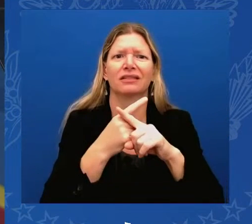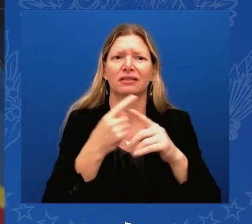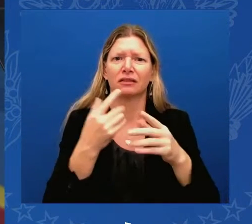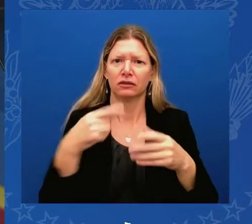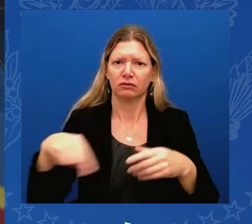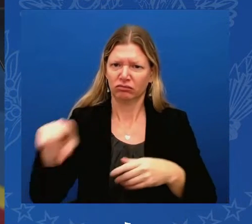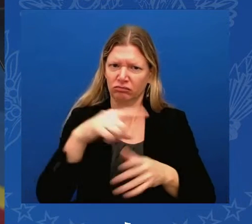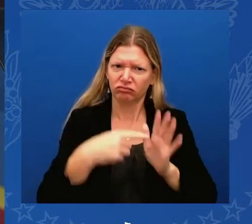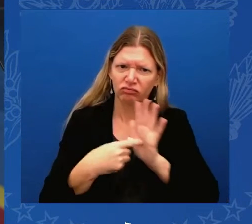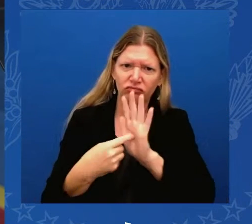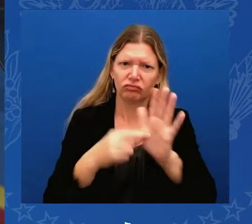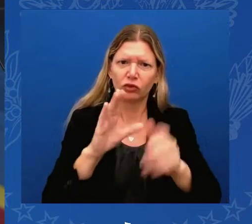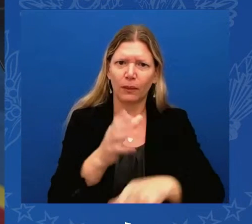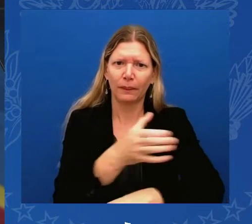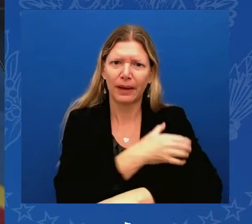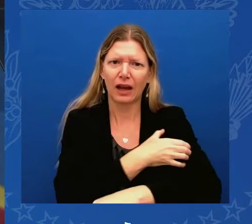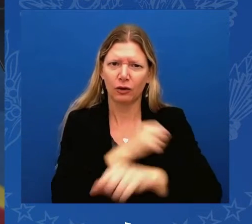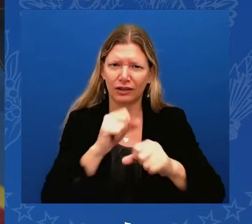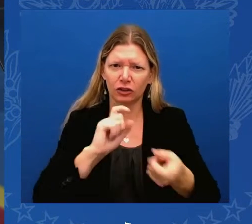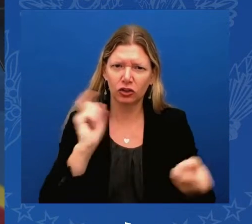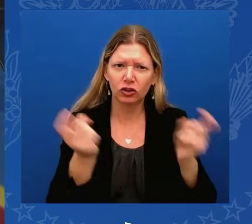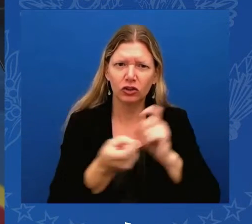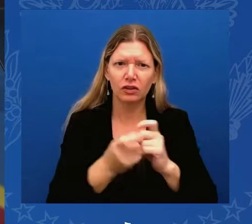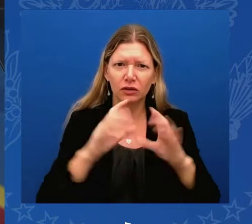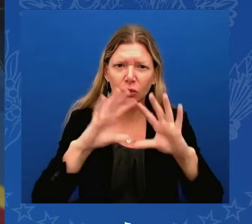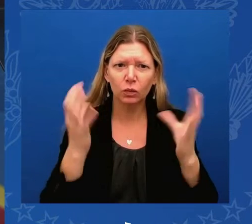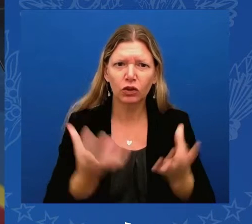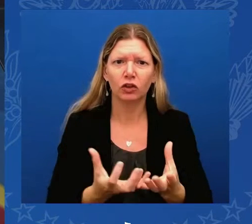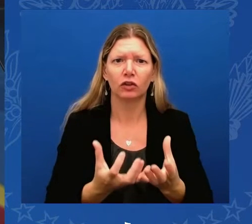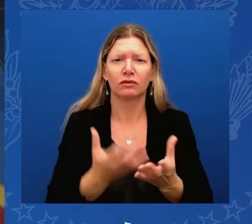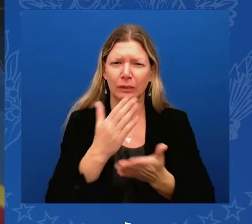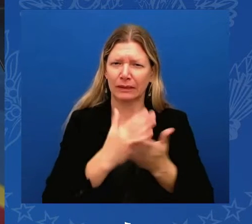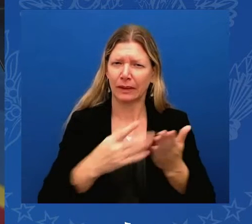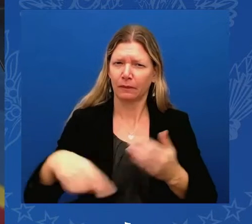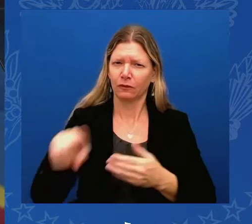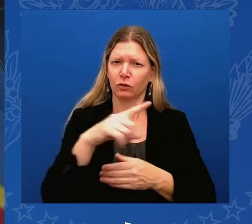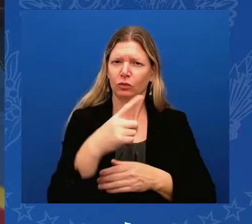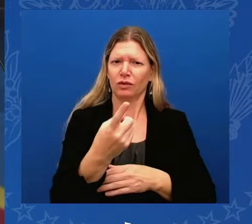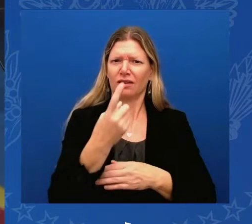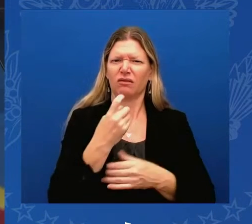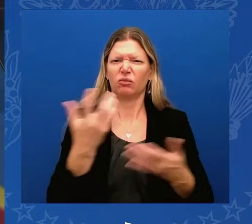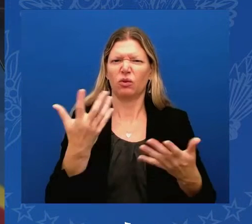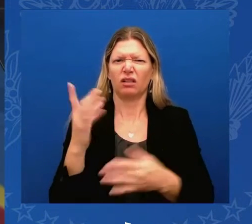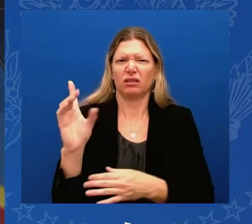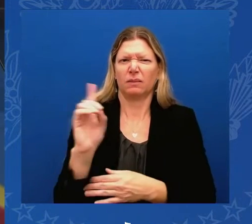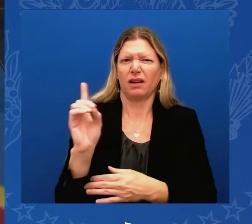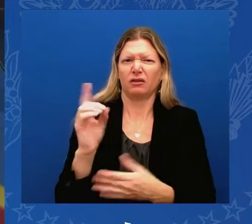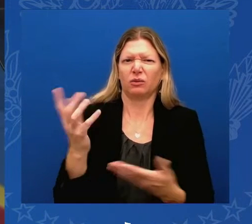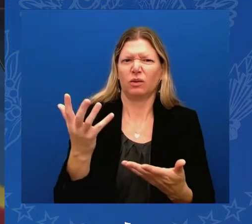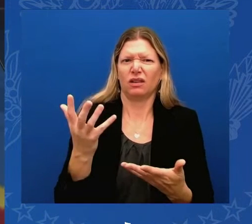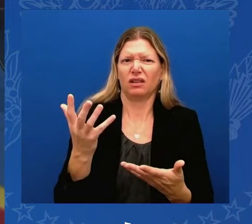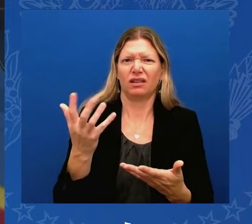In a democracy, we debate and dissent about America's role in the world. I want to say this very clearly.